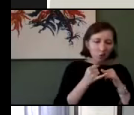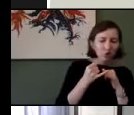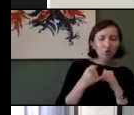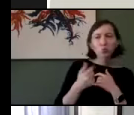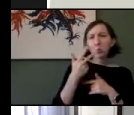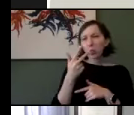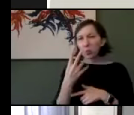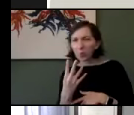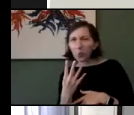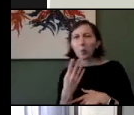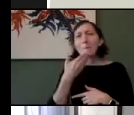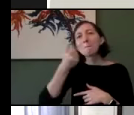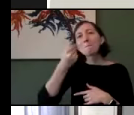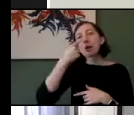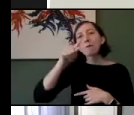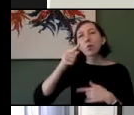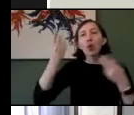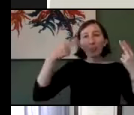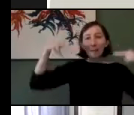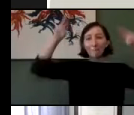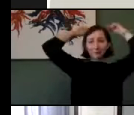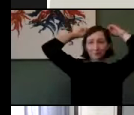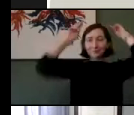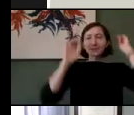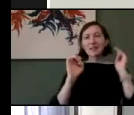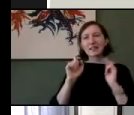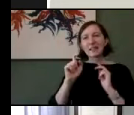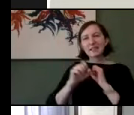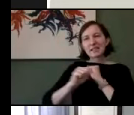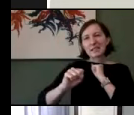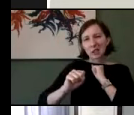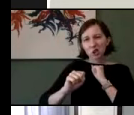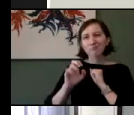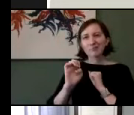Elastic is sold in small packages and by the yard.